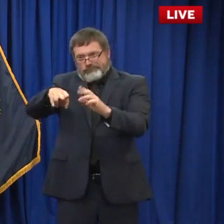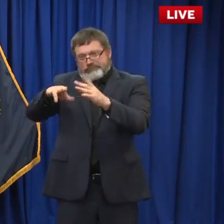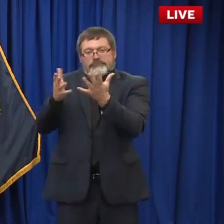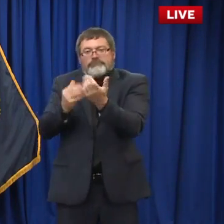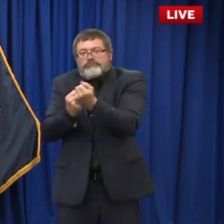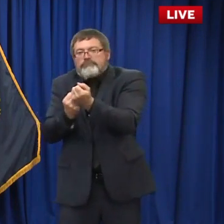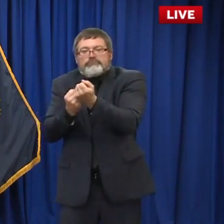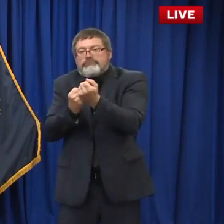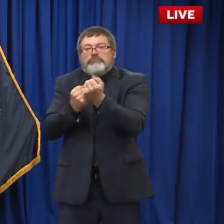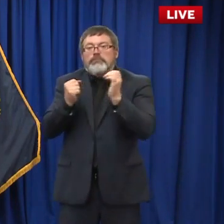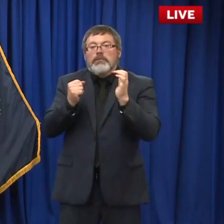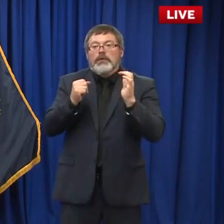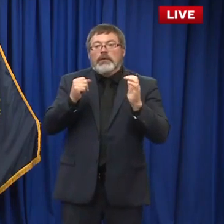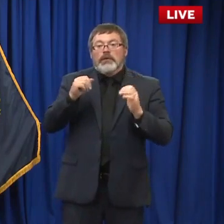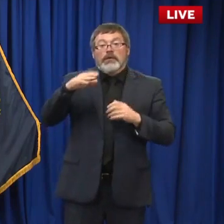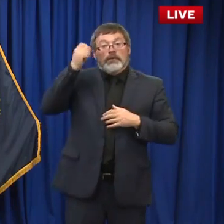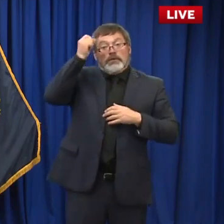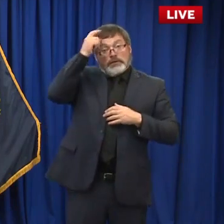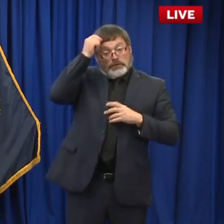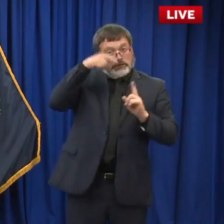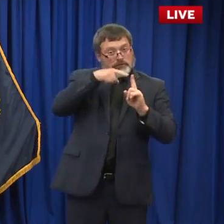BUT WE'RE GOING TO DESIGNATE ONE PERSON.